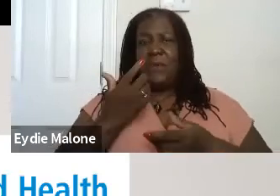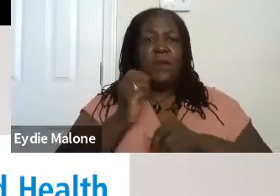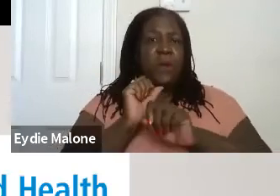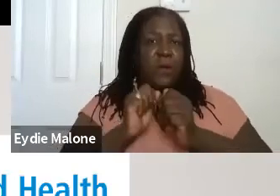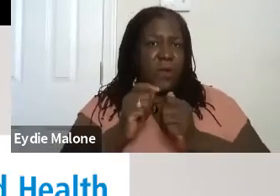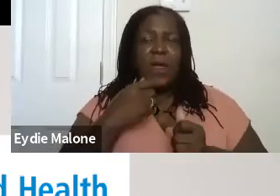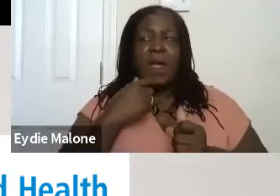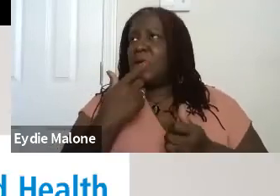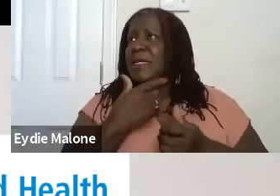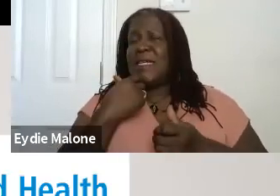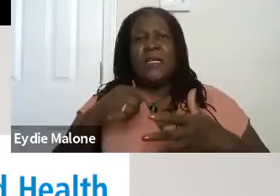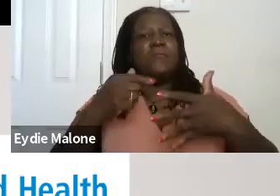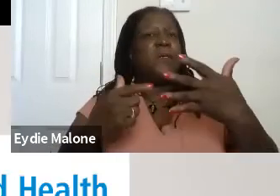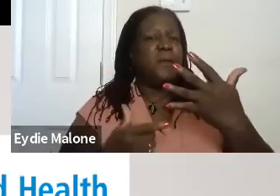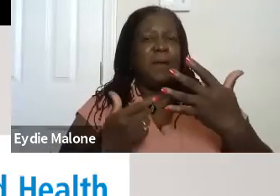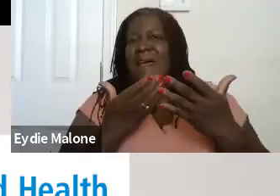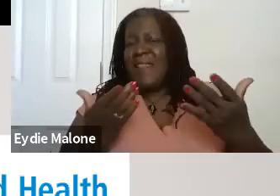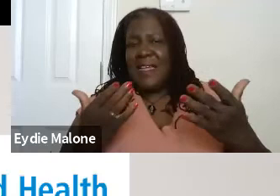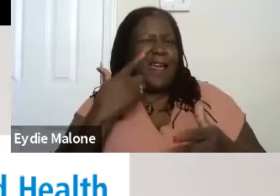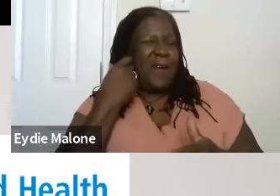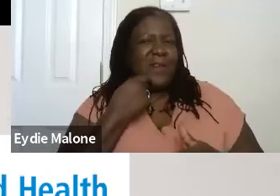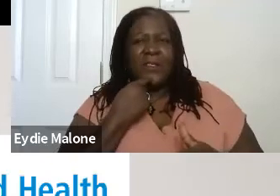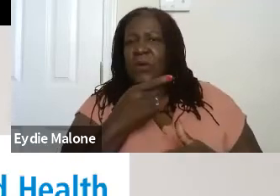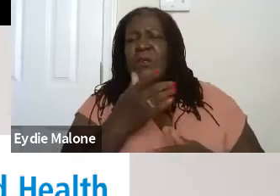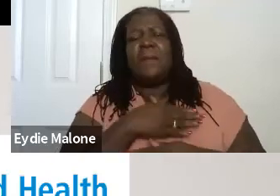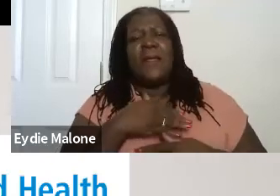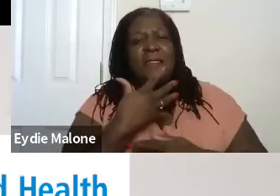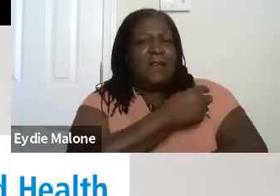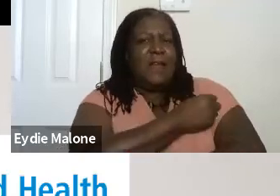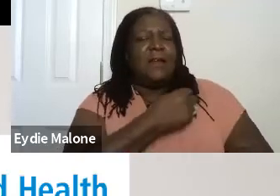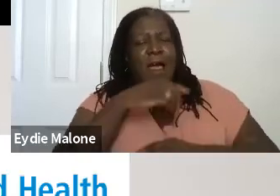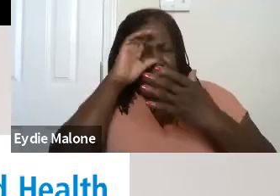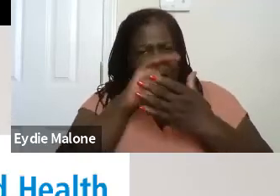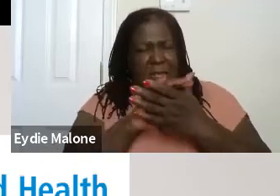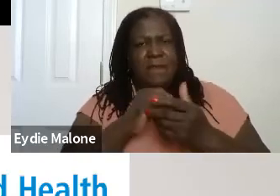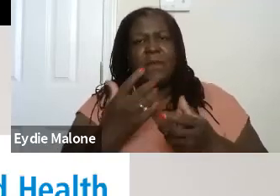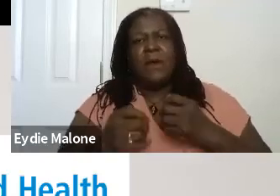told you which is please get a COVID vaccine, I believe it will protect you and I believe